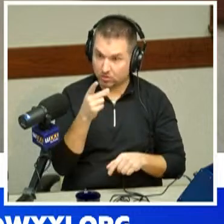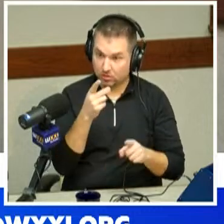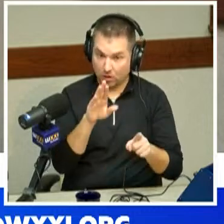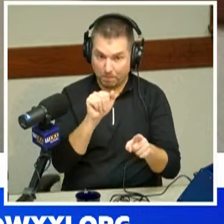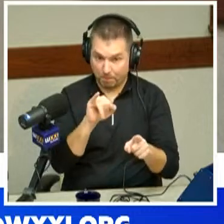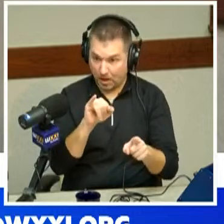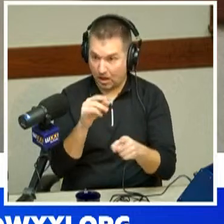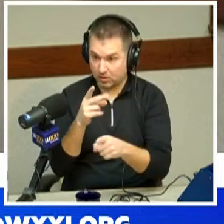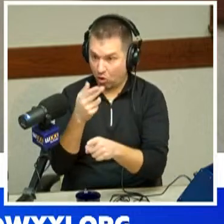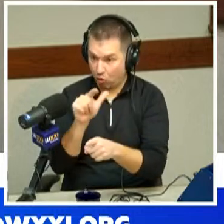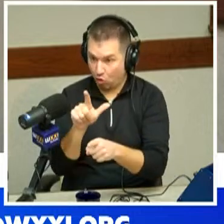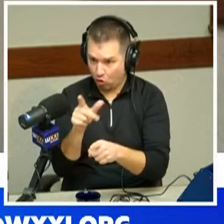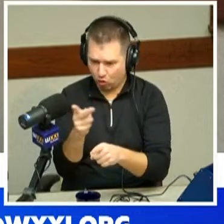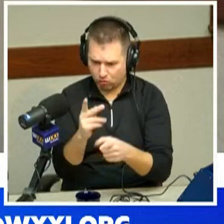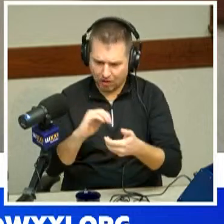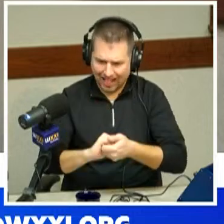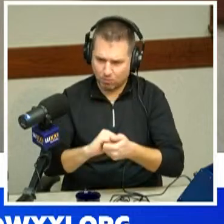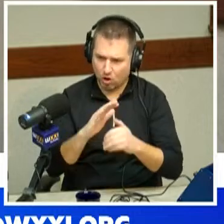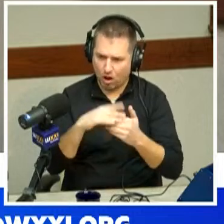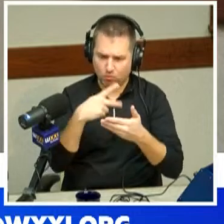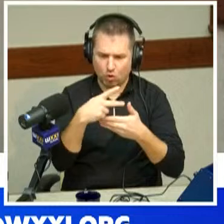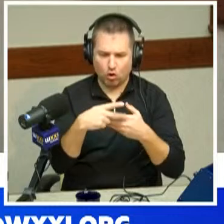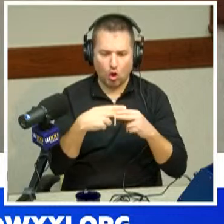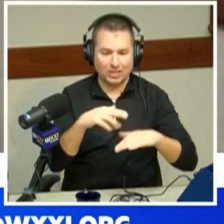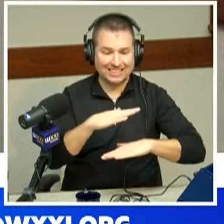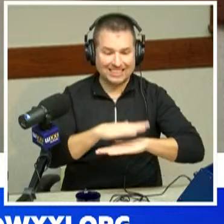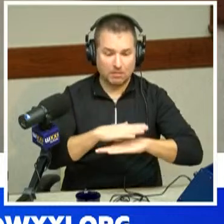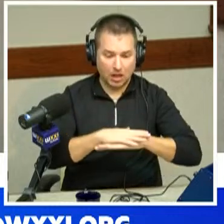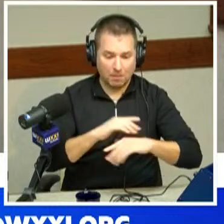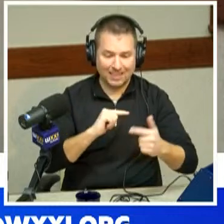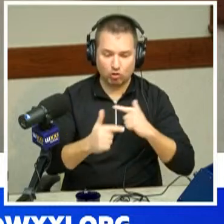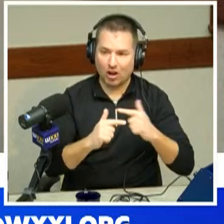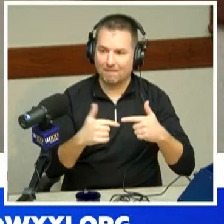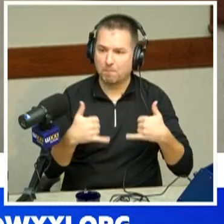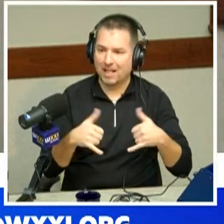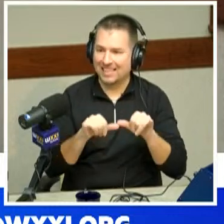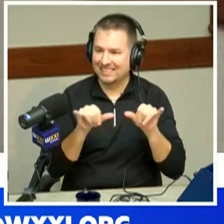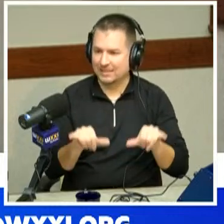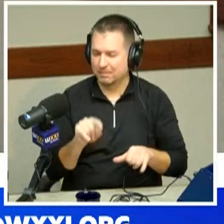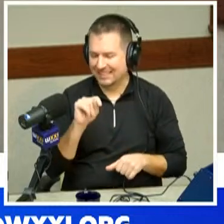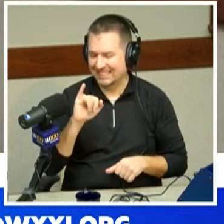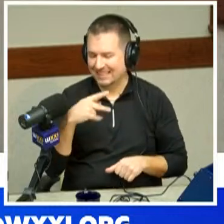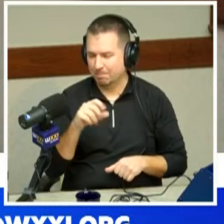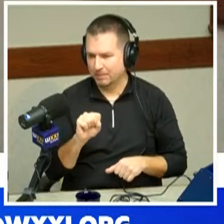Hall are collaborating on a program called the tabletop interactive play system or tips over